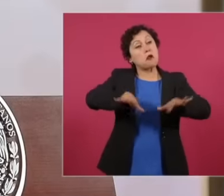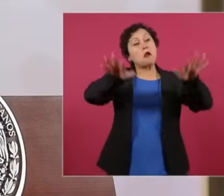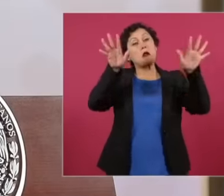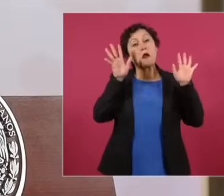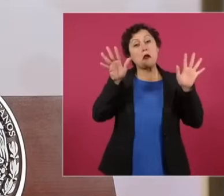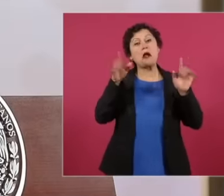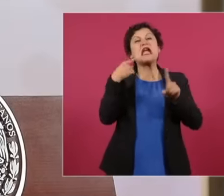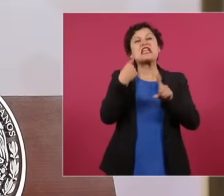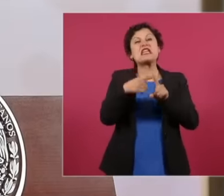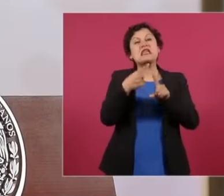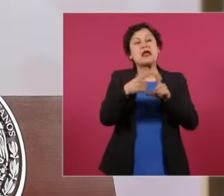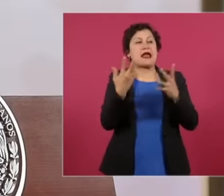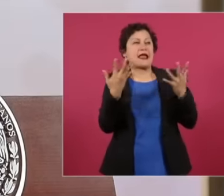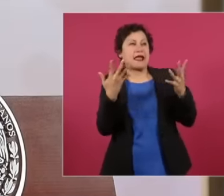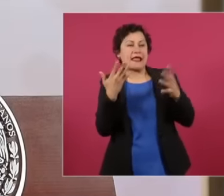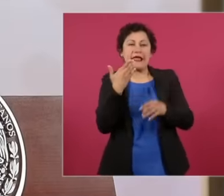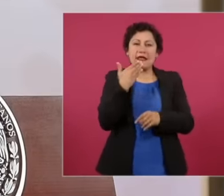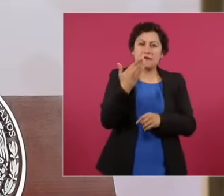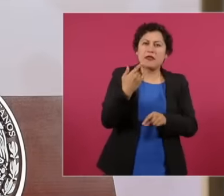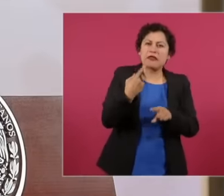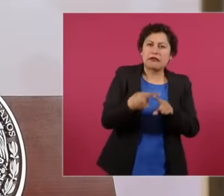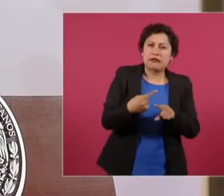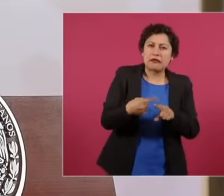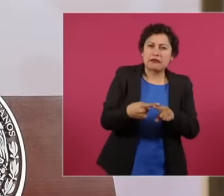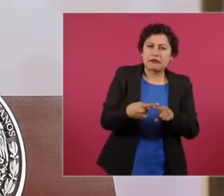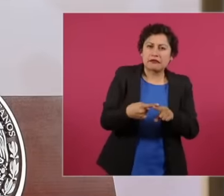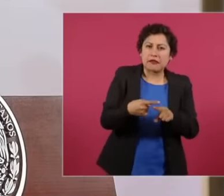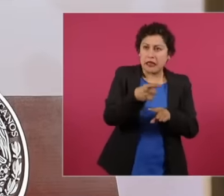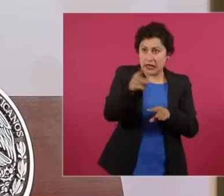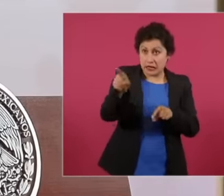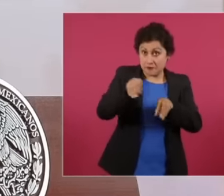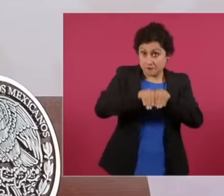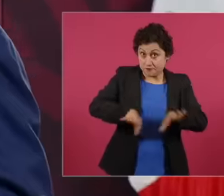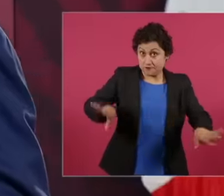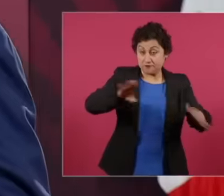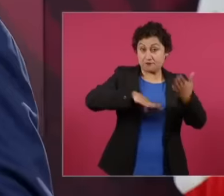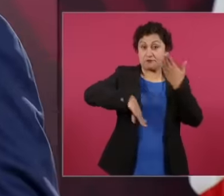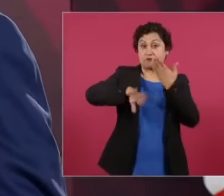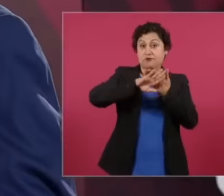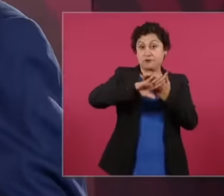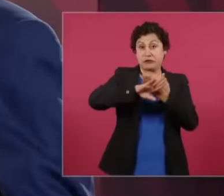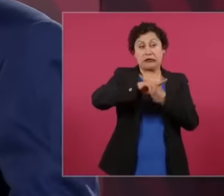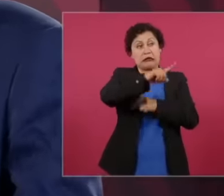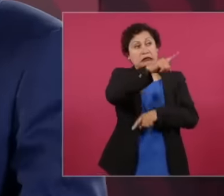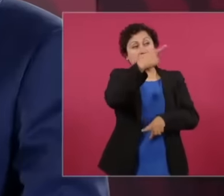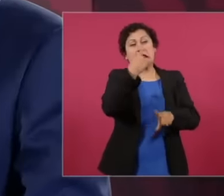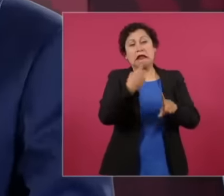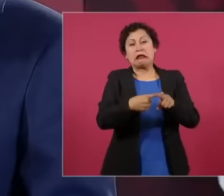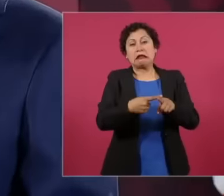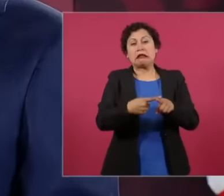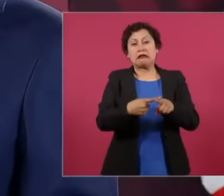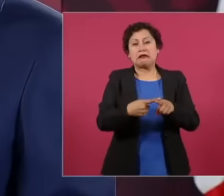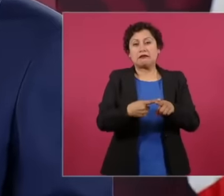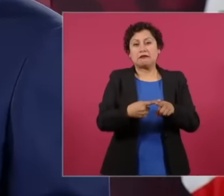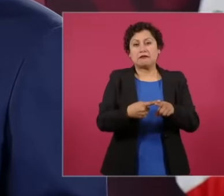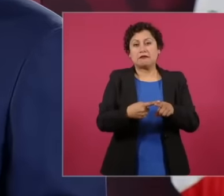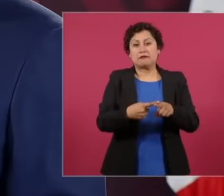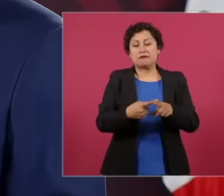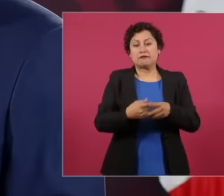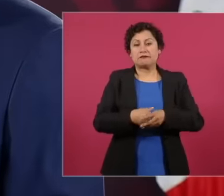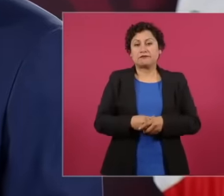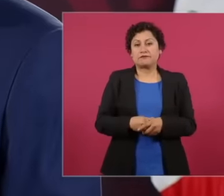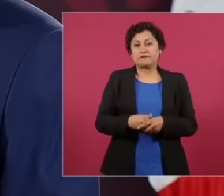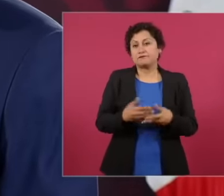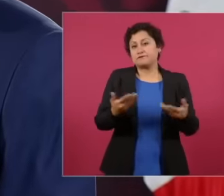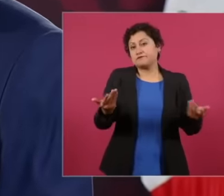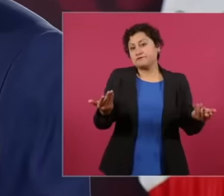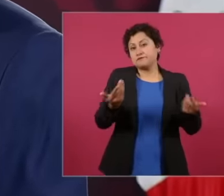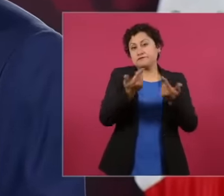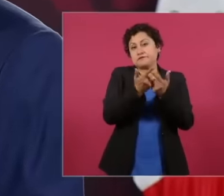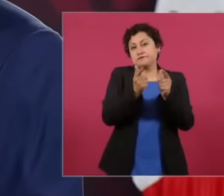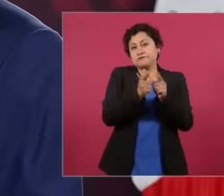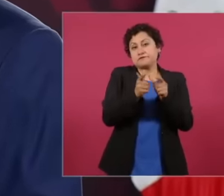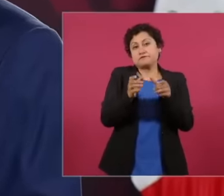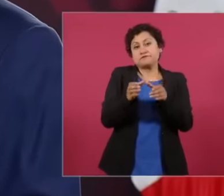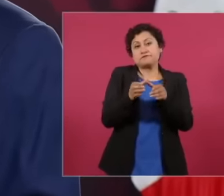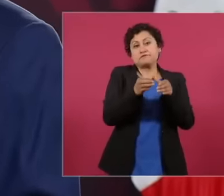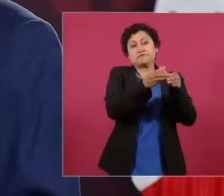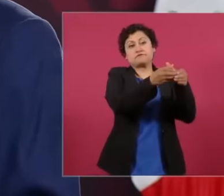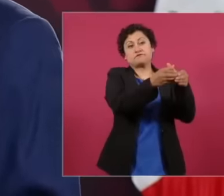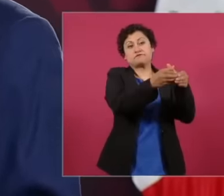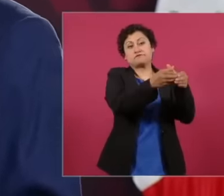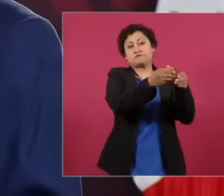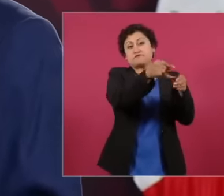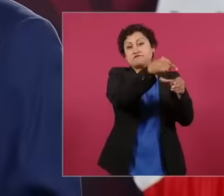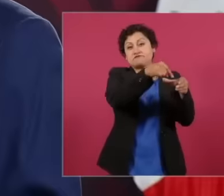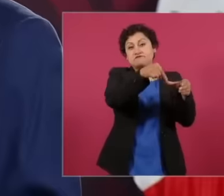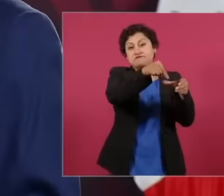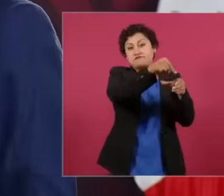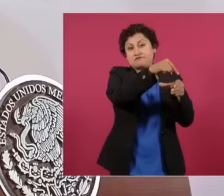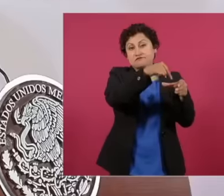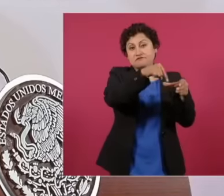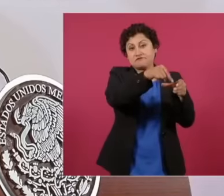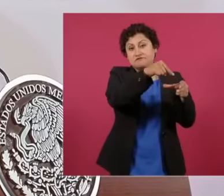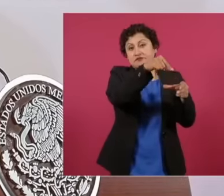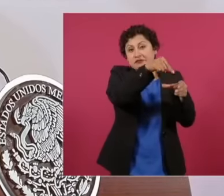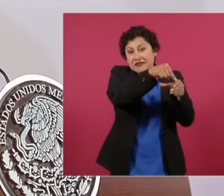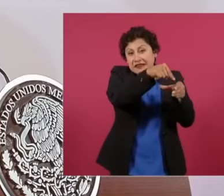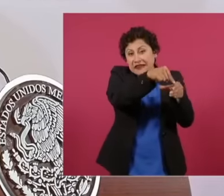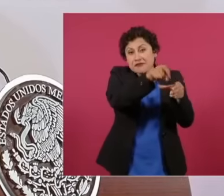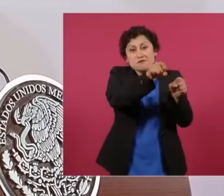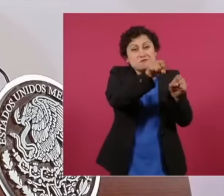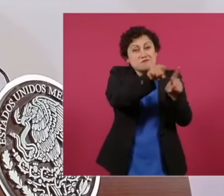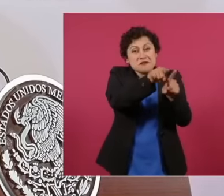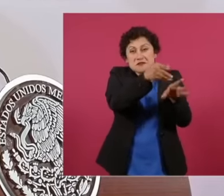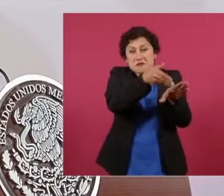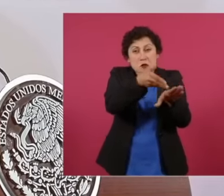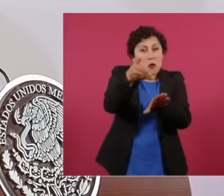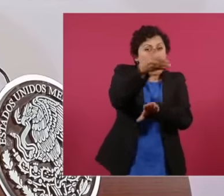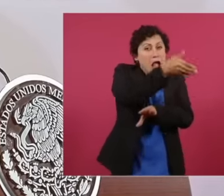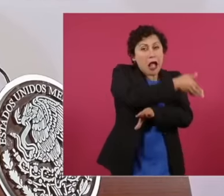us because The rapacious minority who dedicated themselves to looting the country and who